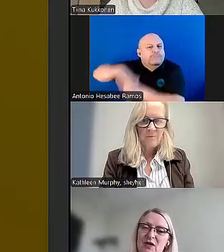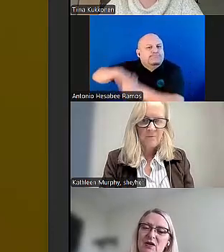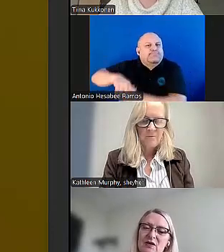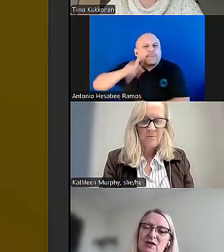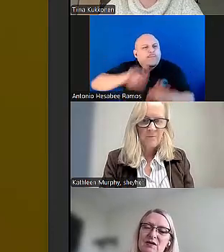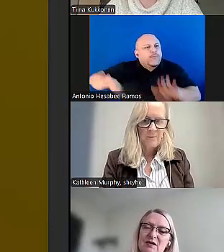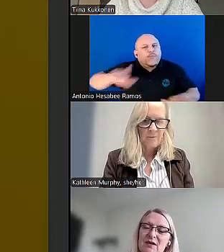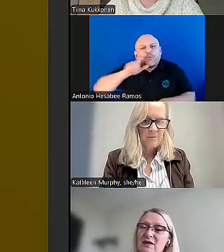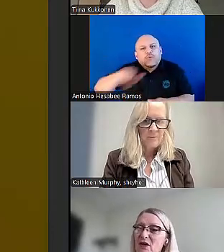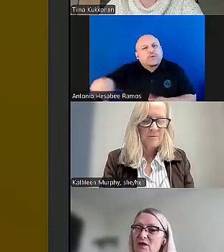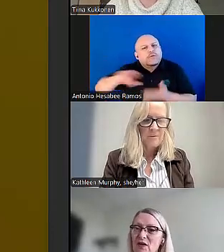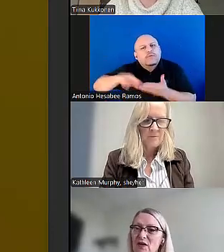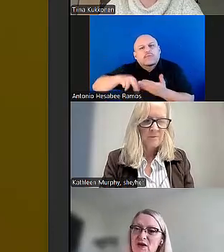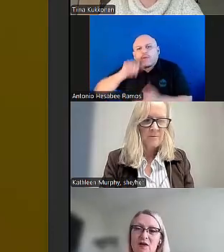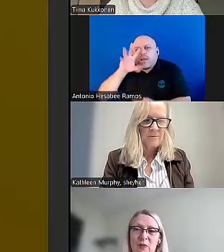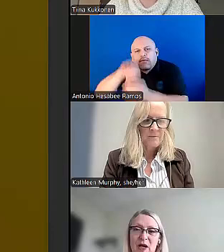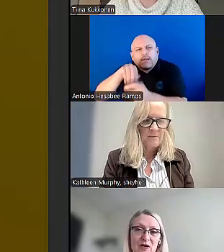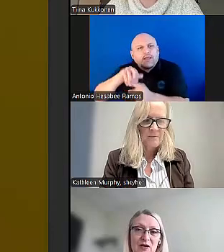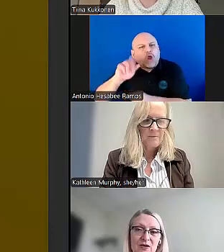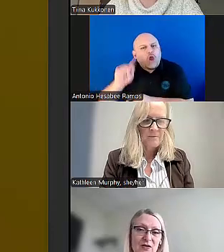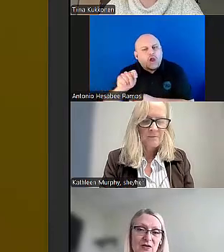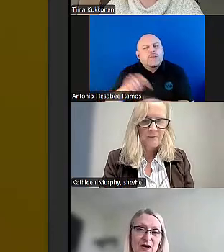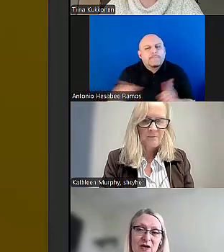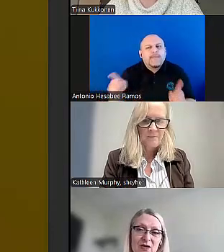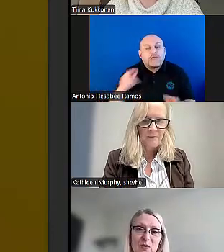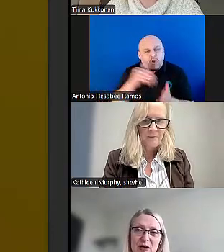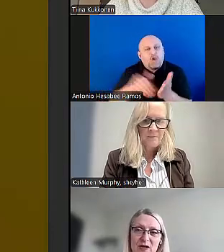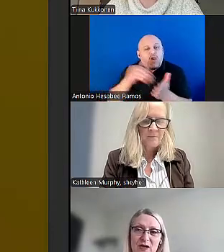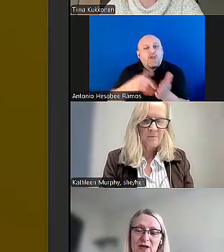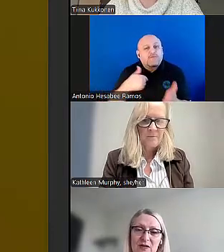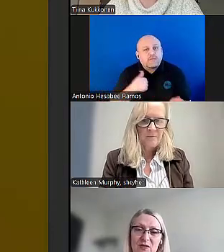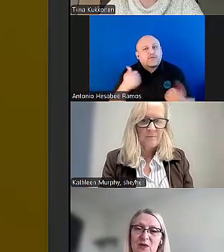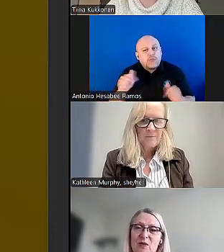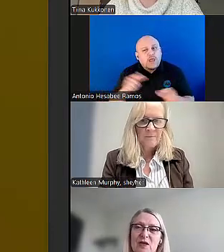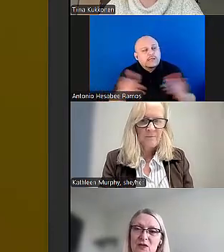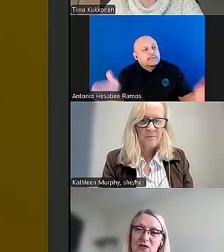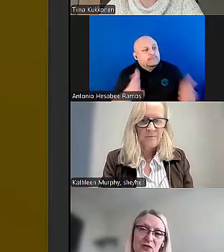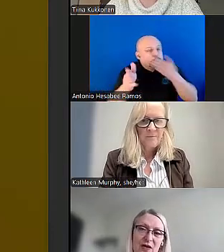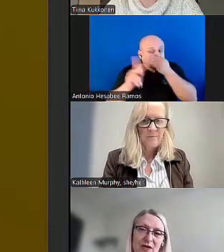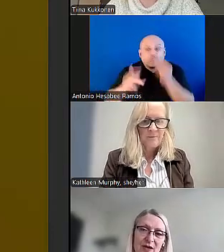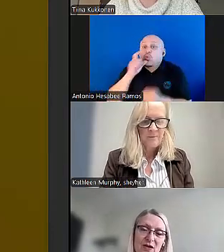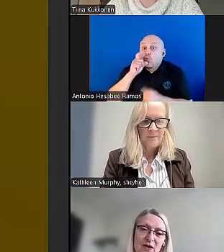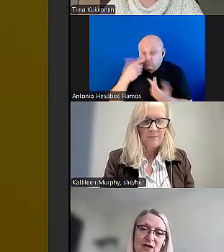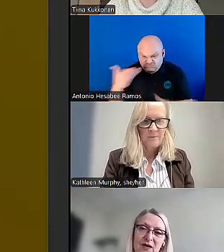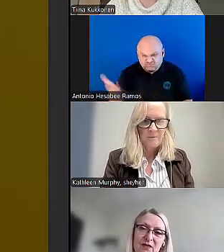the art itself. I often have makers and creators present when we do translation